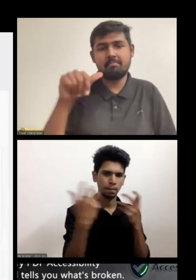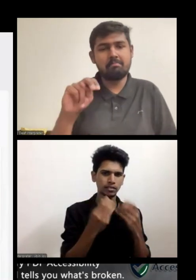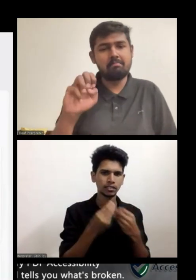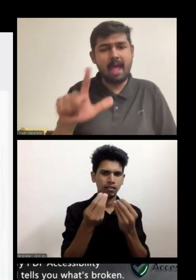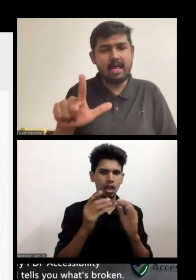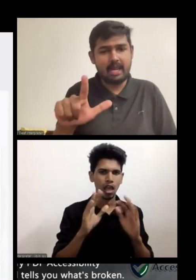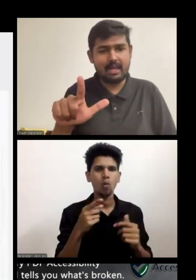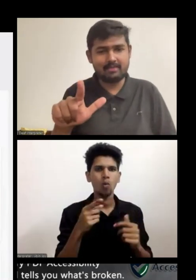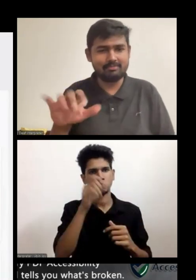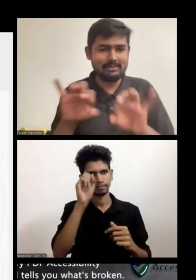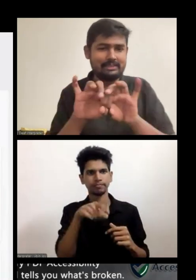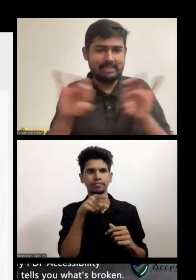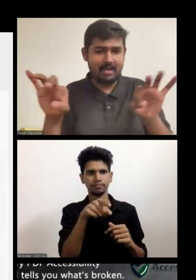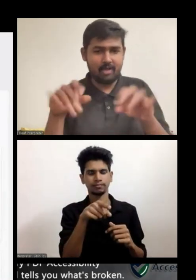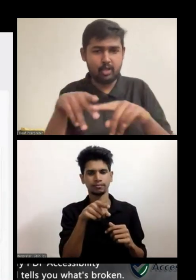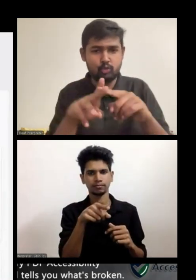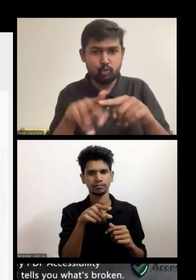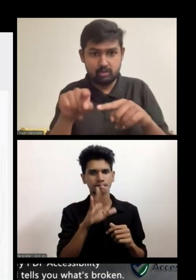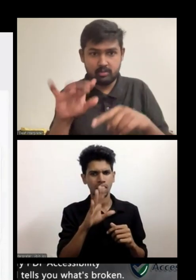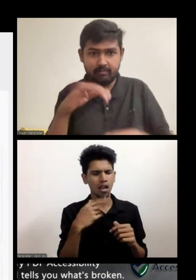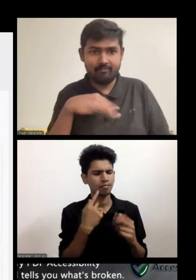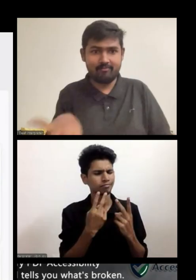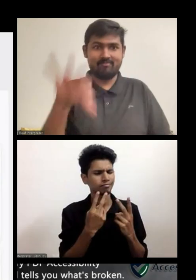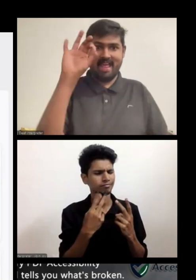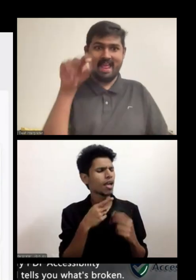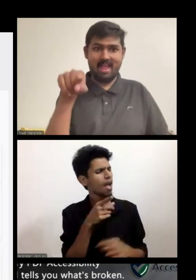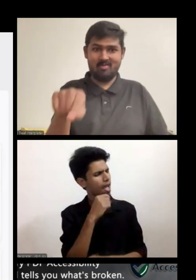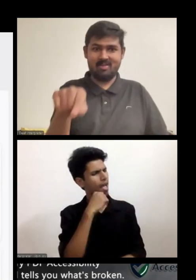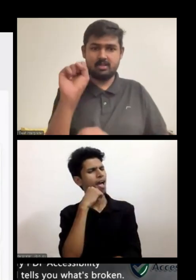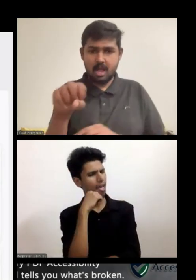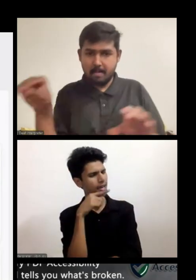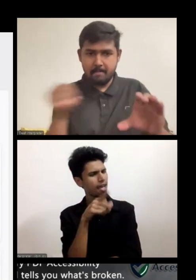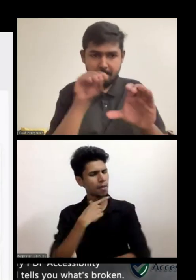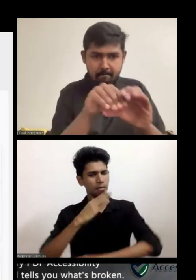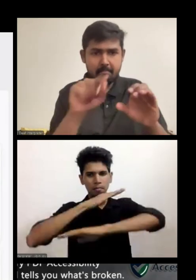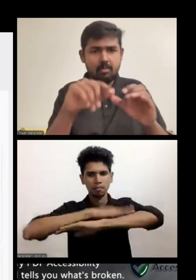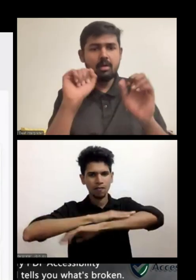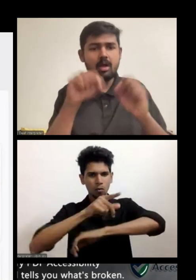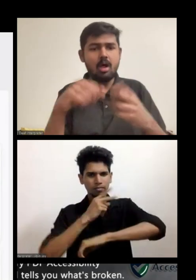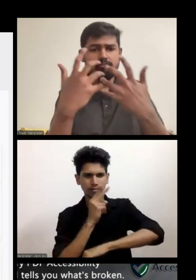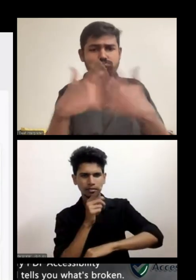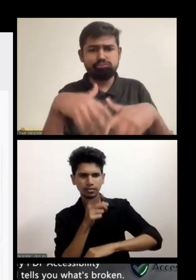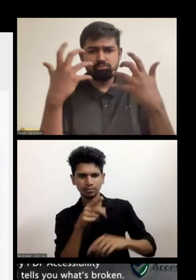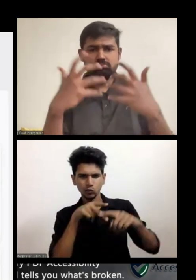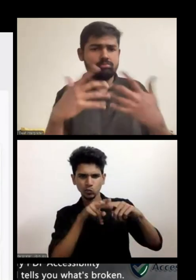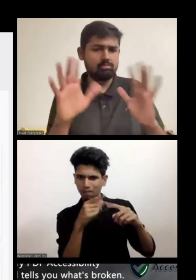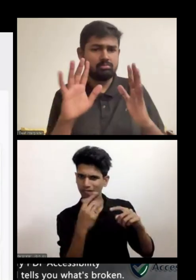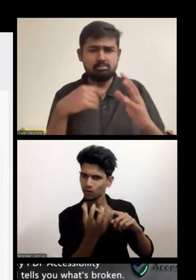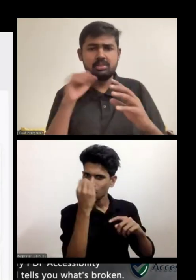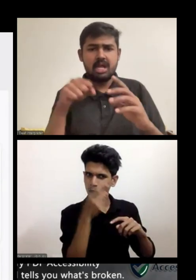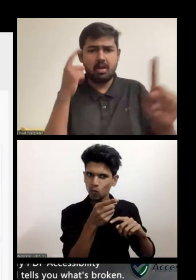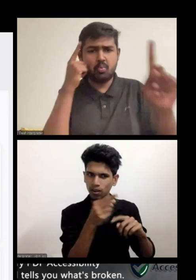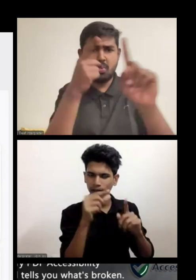So I have found by working on this platform on this tool I found that this PDF this access share